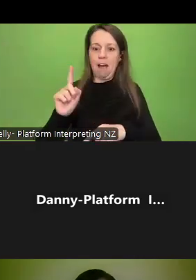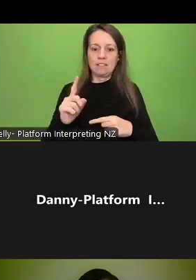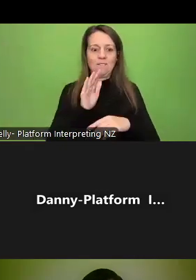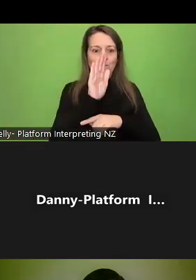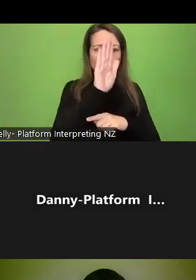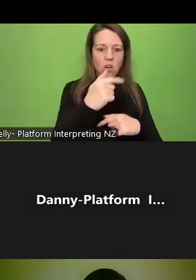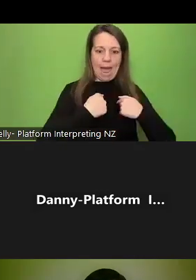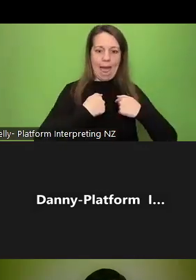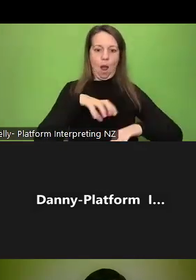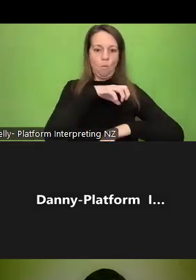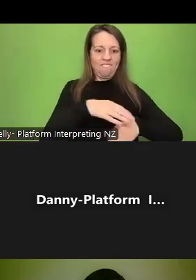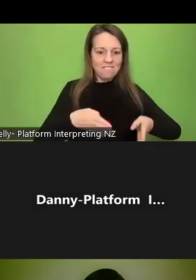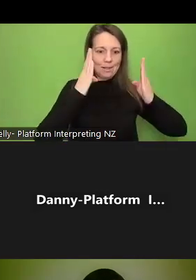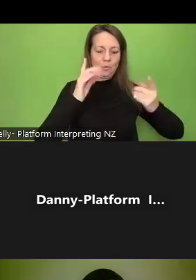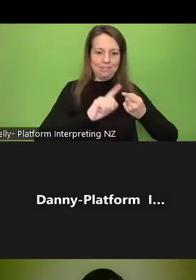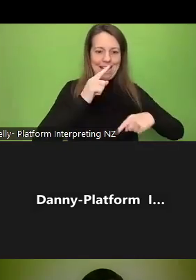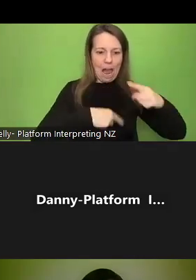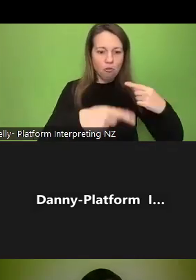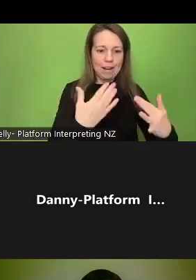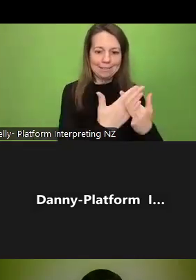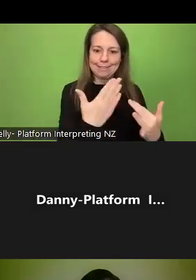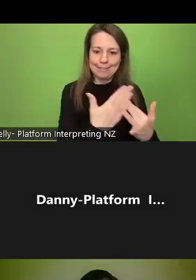Again, contact us, because we'd love to help support, you know,